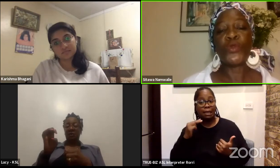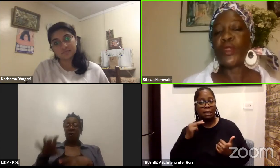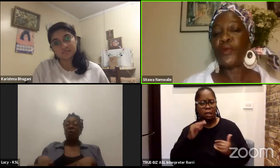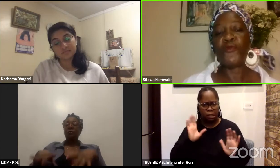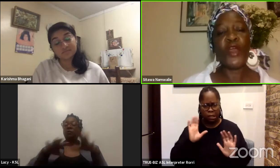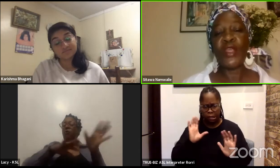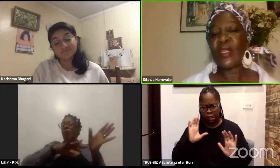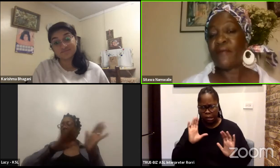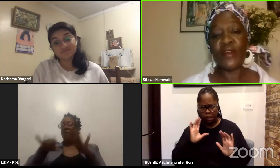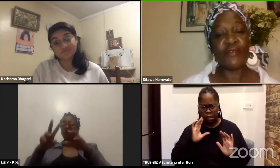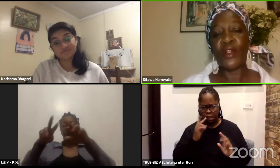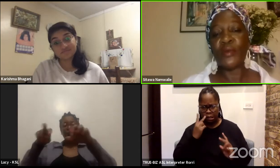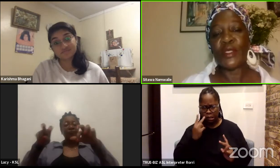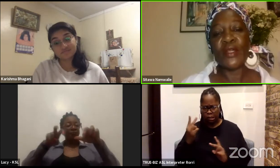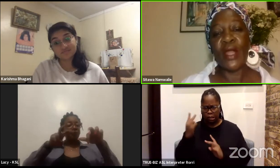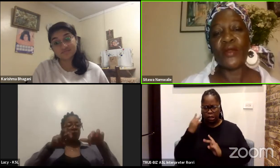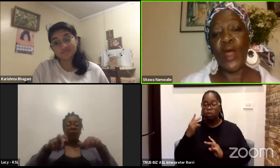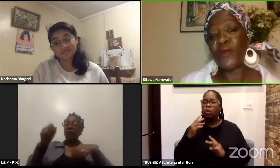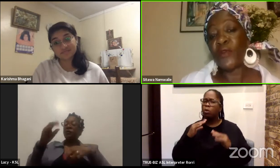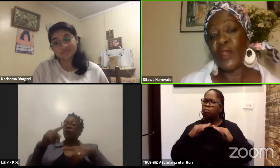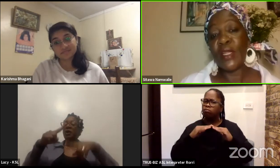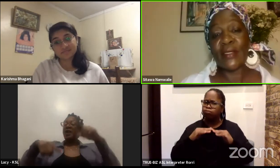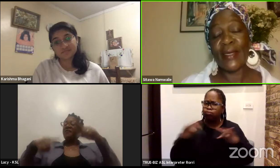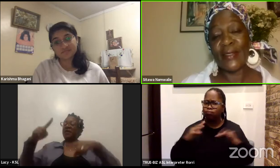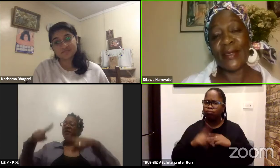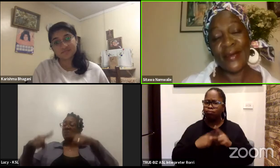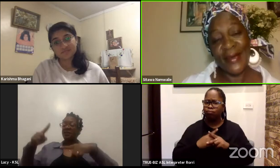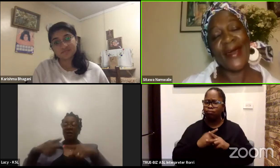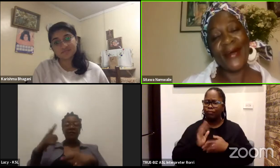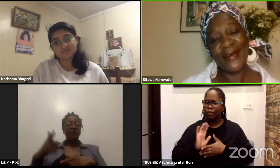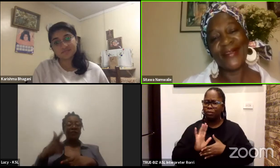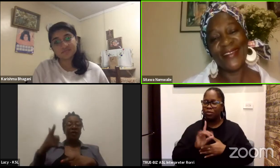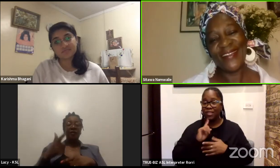So very diverse films and really exciting. Yeah.